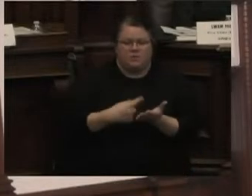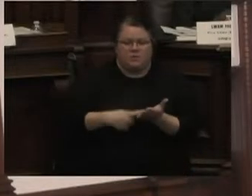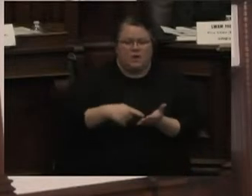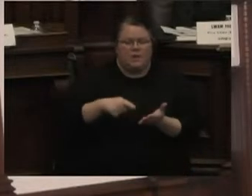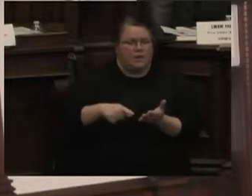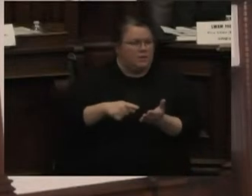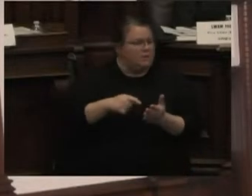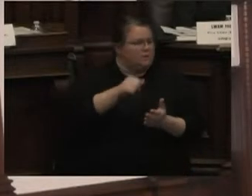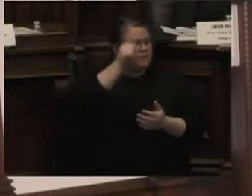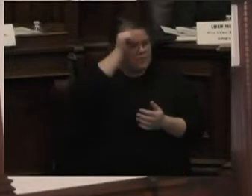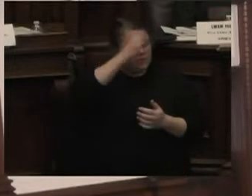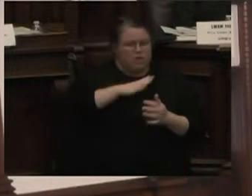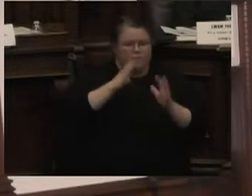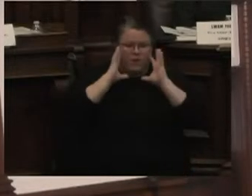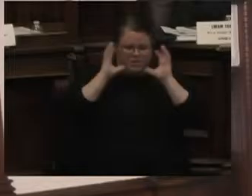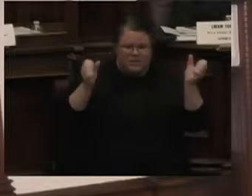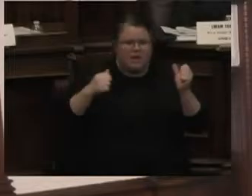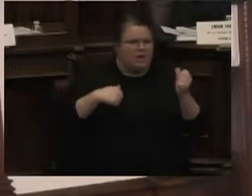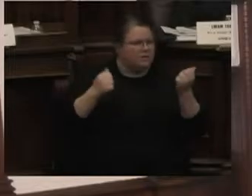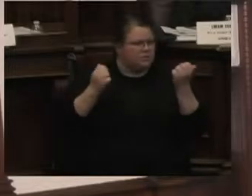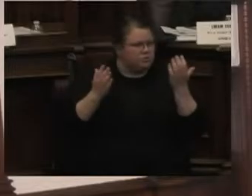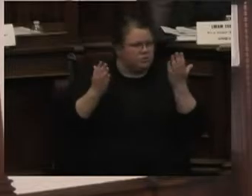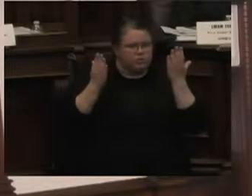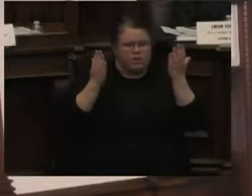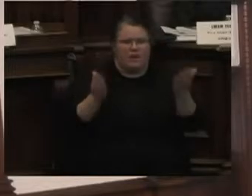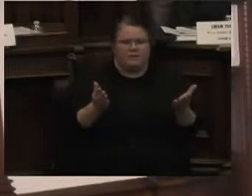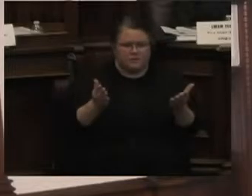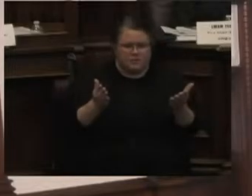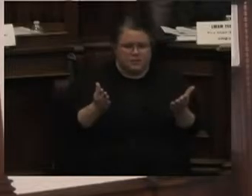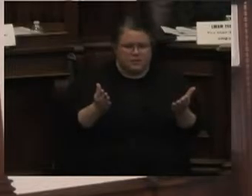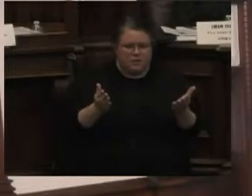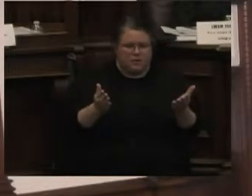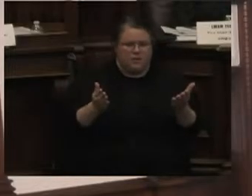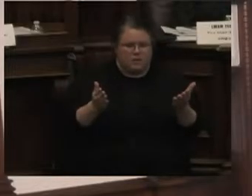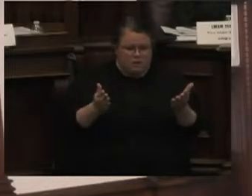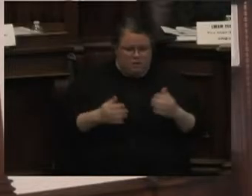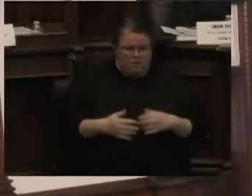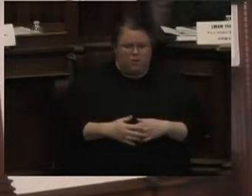this for something that we can